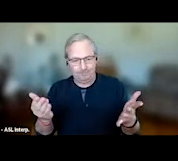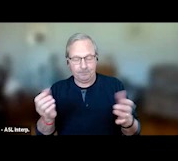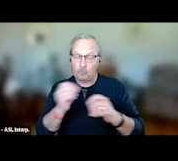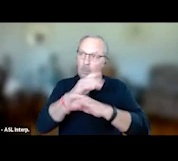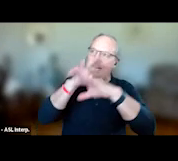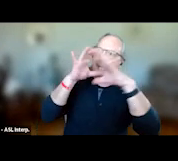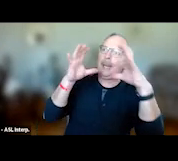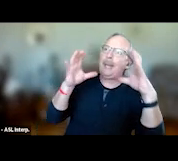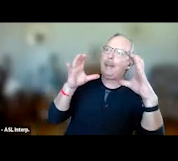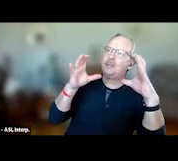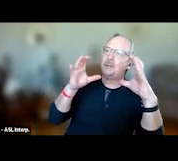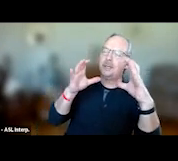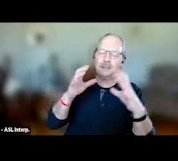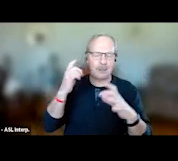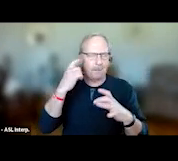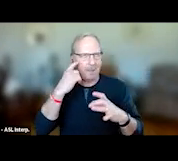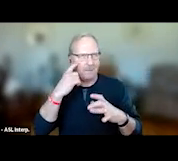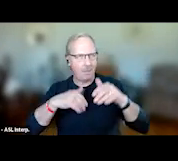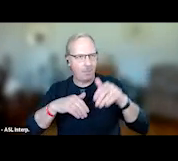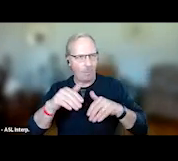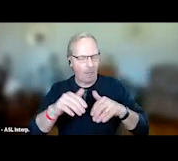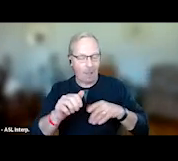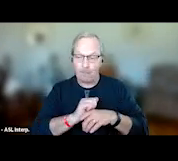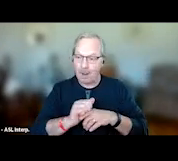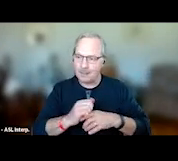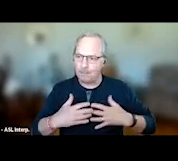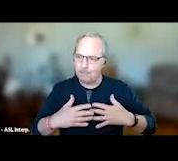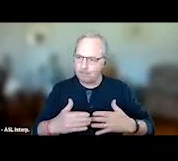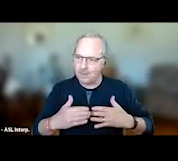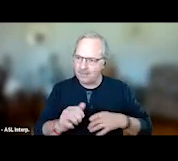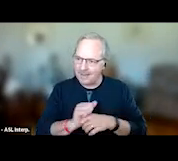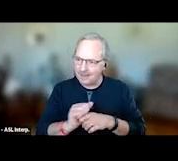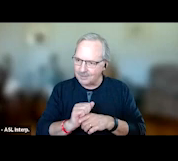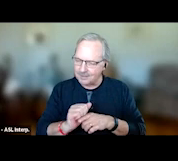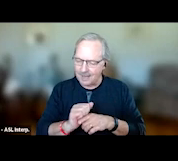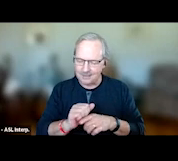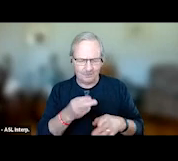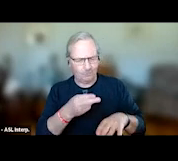taking a mindful walk, practicing a breathing exercise, or any other skills that you may already have.